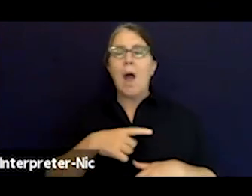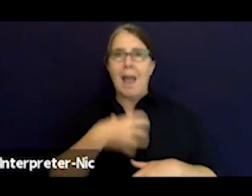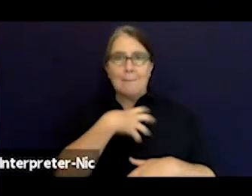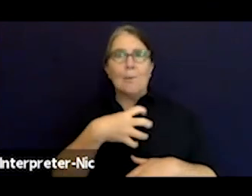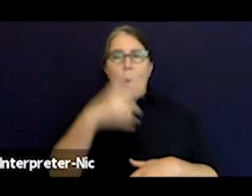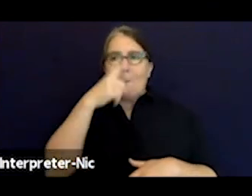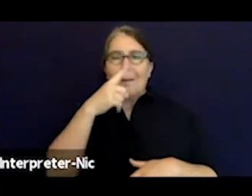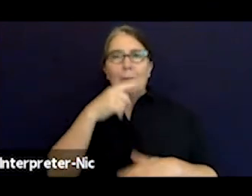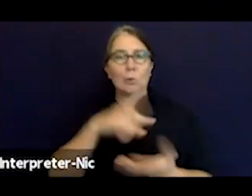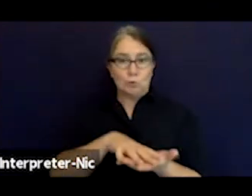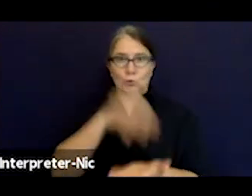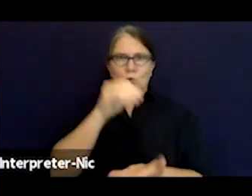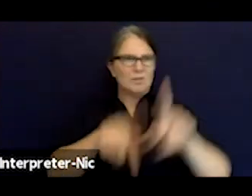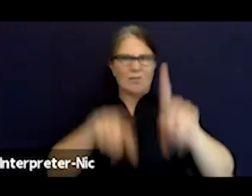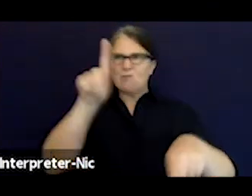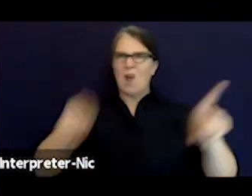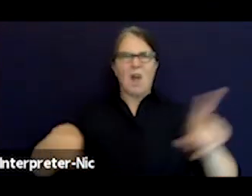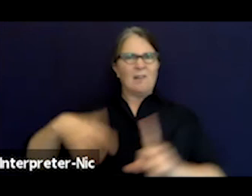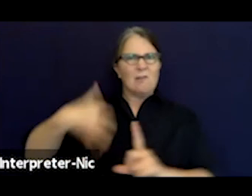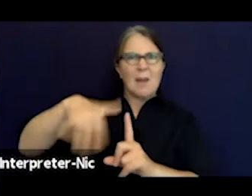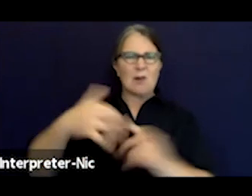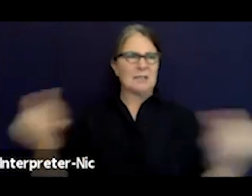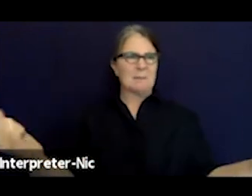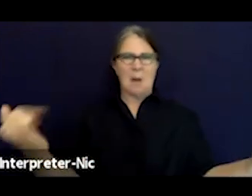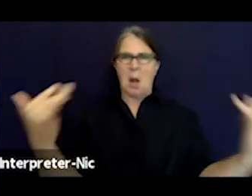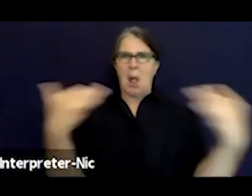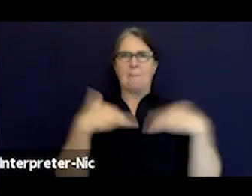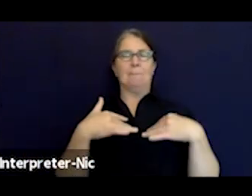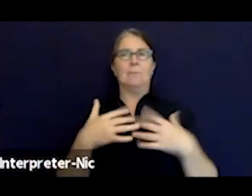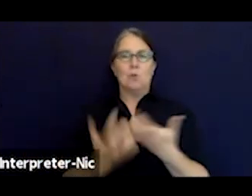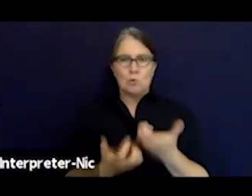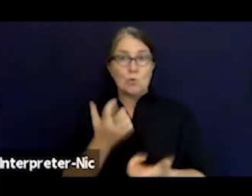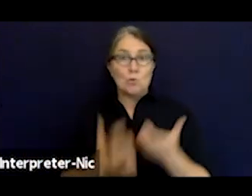university. The fact that we're swamped means we are doing something right.” Yes, absolutely.